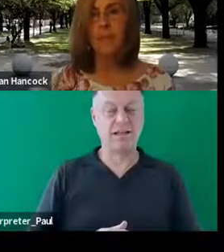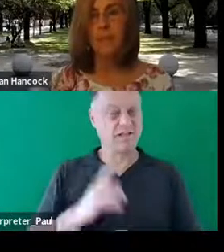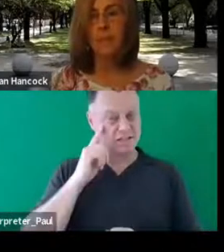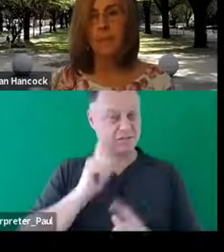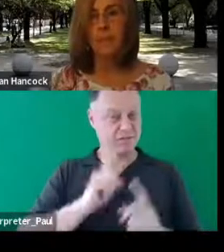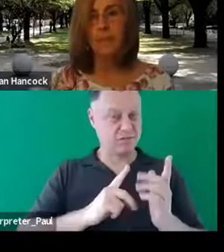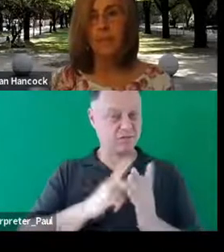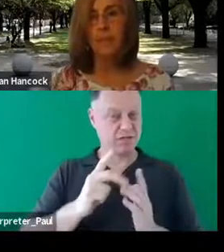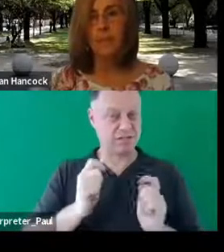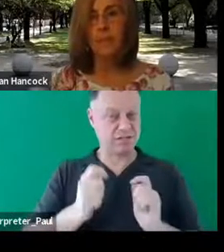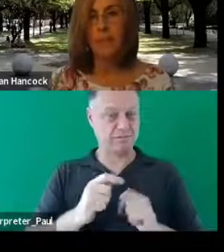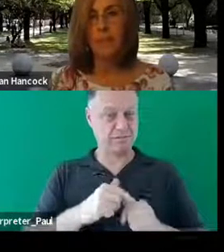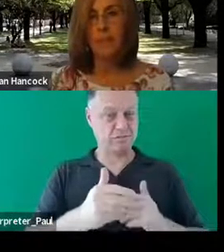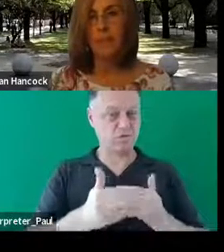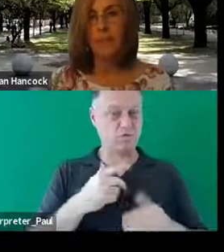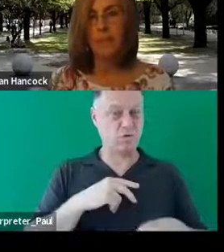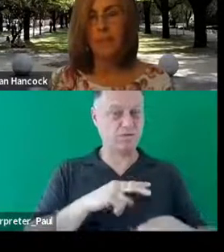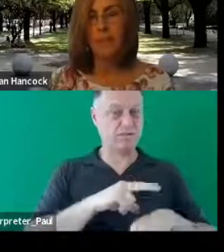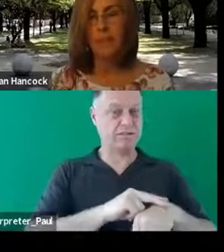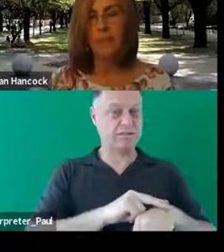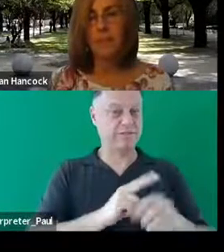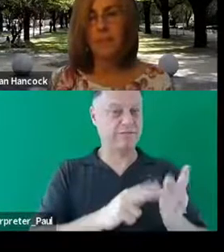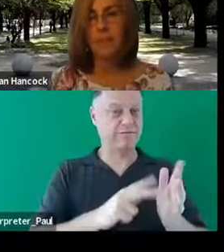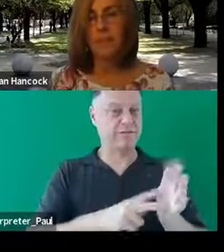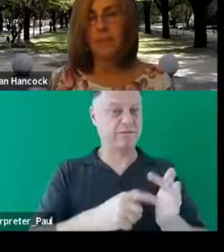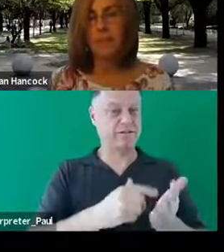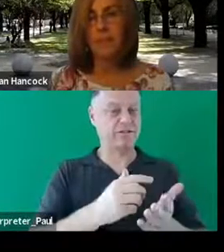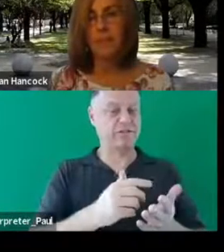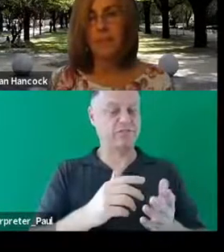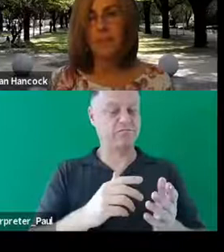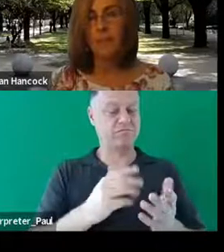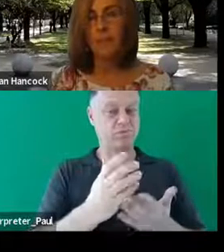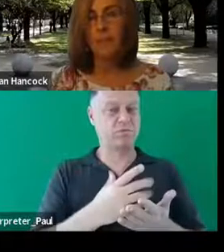adapted to the TAFE or VET environment, where students are only often enrolled